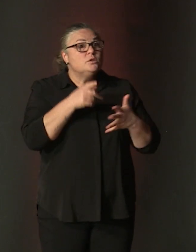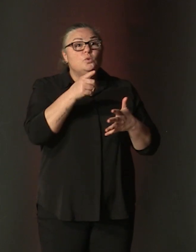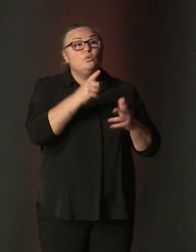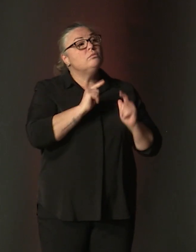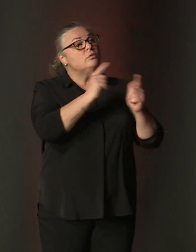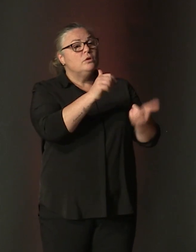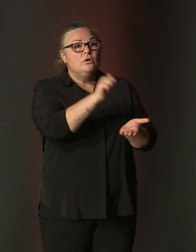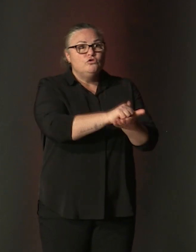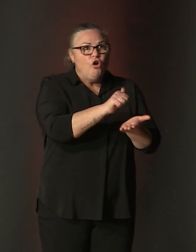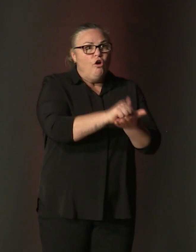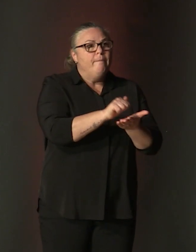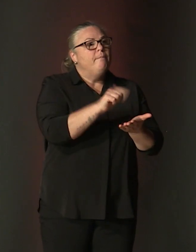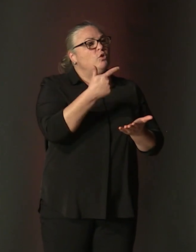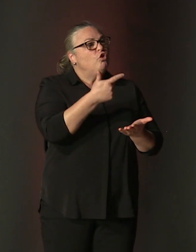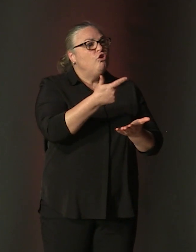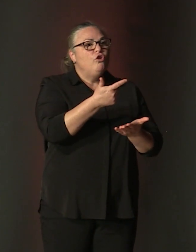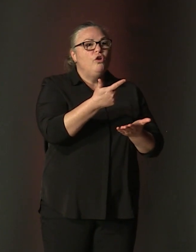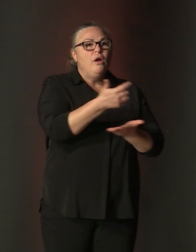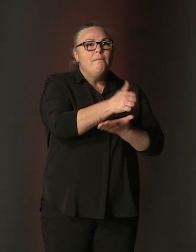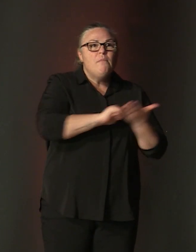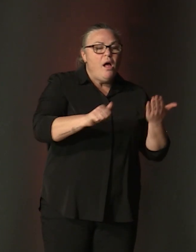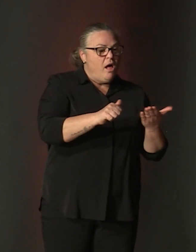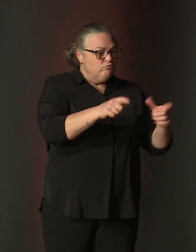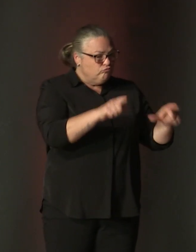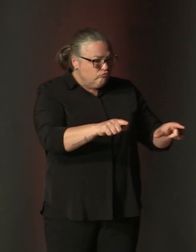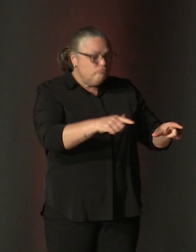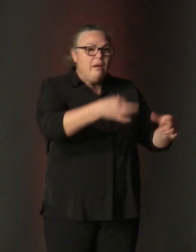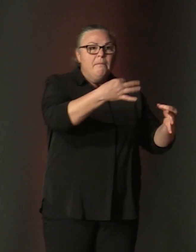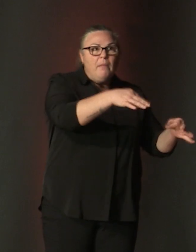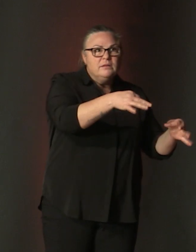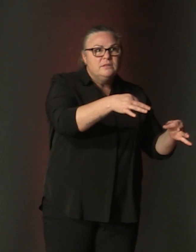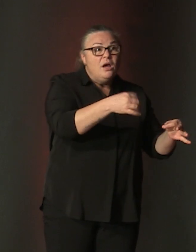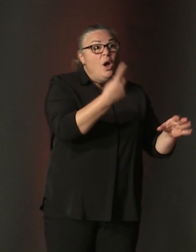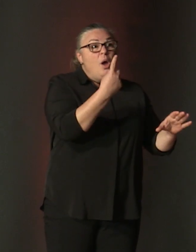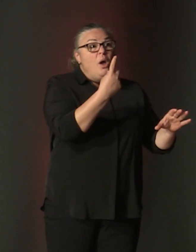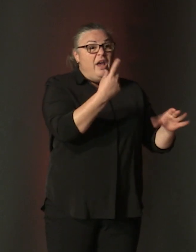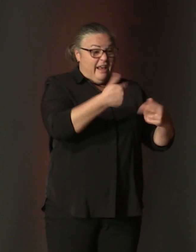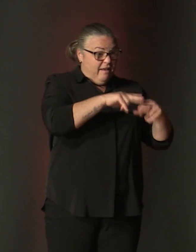The other nine are buried in a hole somewhere, probably close to where we live.